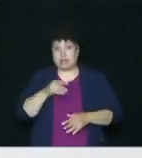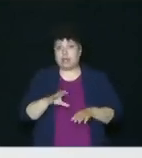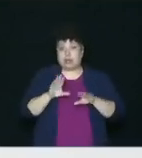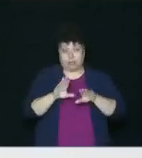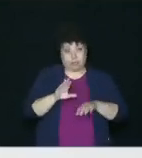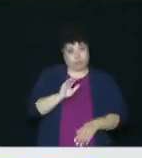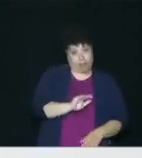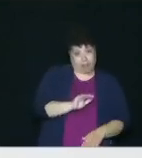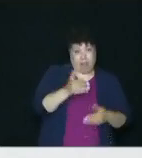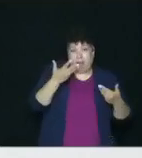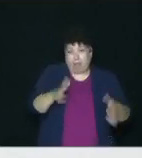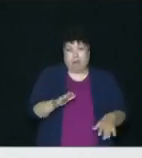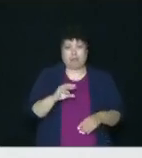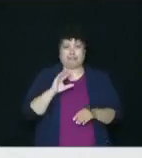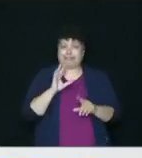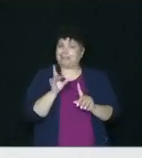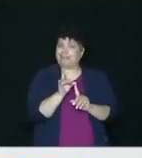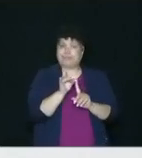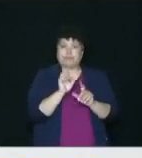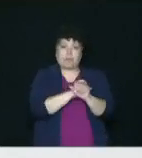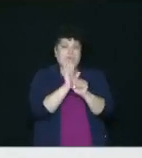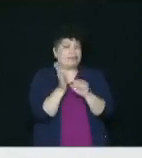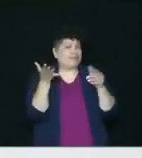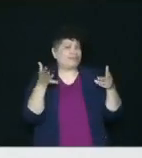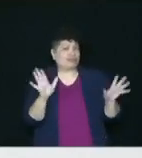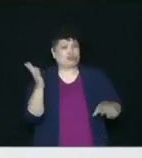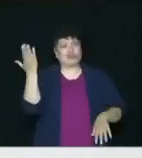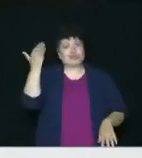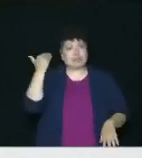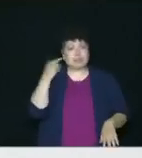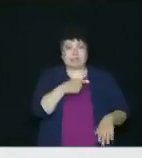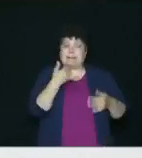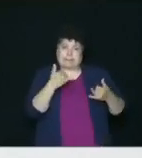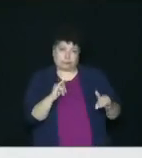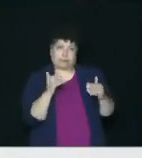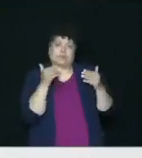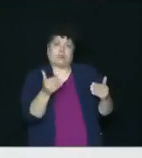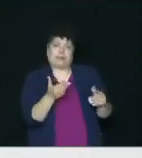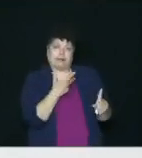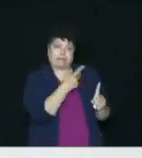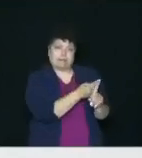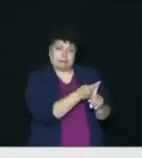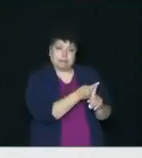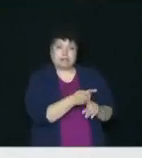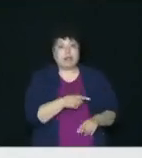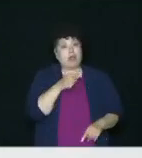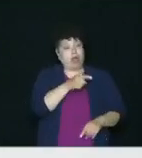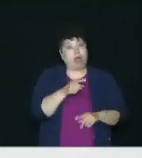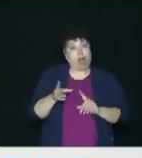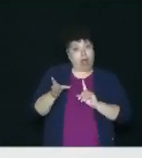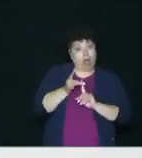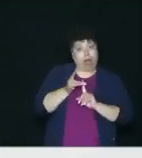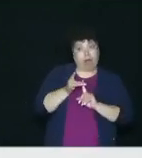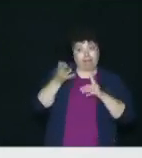COVID-19 VACCINATION AND YOUNGER CHILDREN WILL INCREASE THE PROTECTION AGAINST SEVERE ILLNESS.